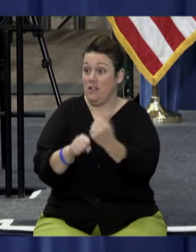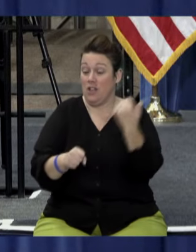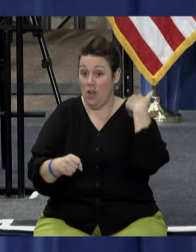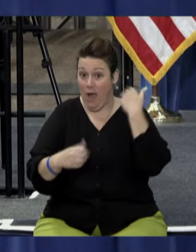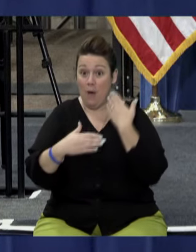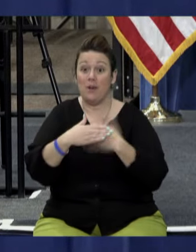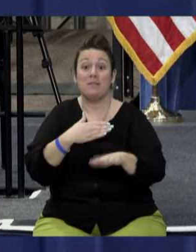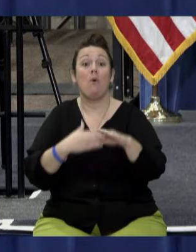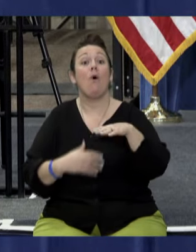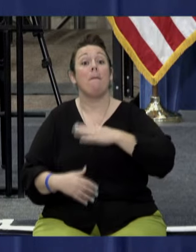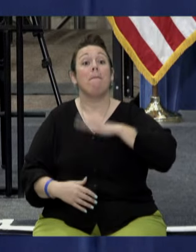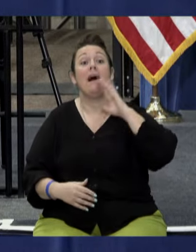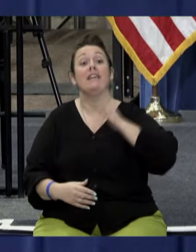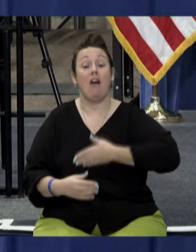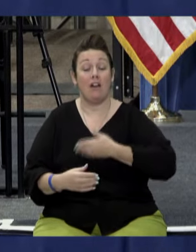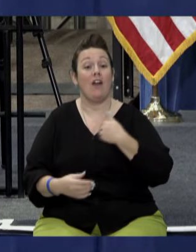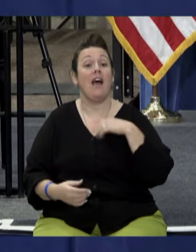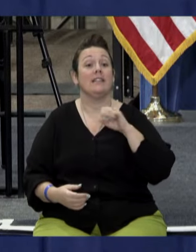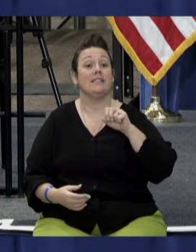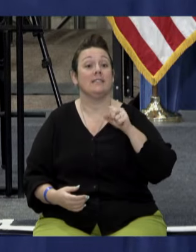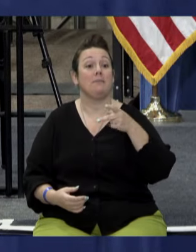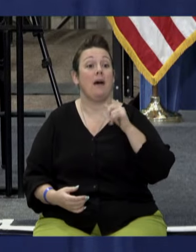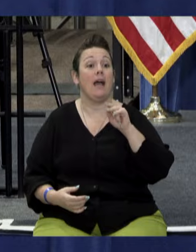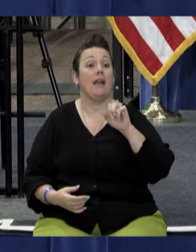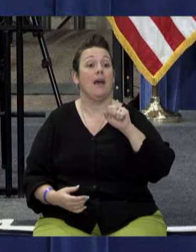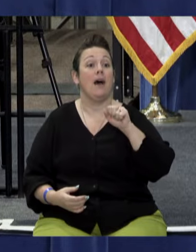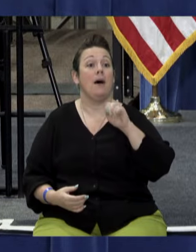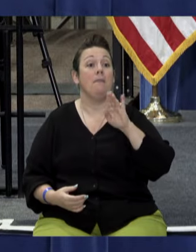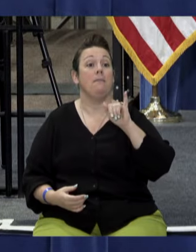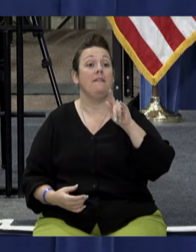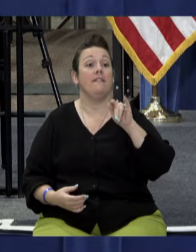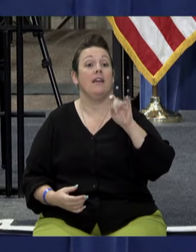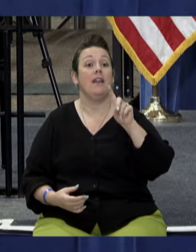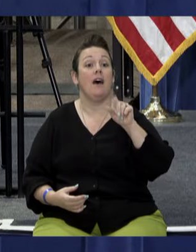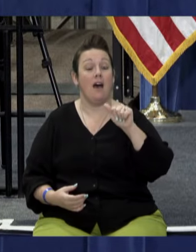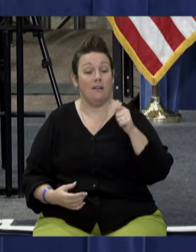daughter was born with spinal bifida. And this guy who had always been sort of shy around people who